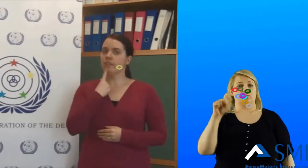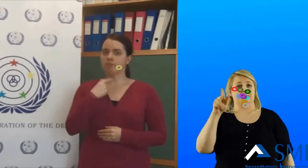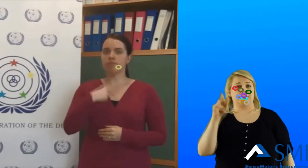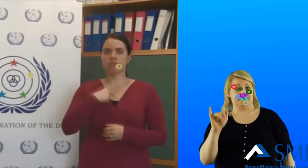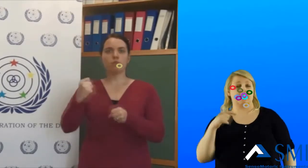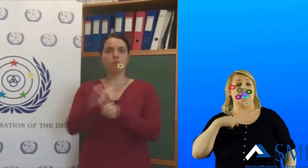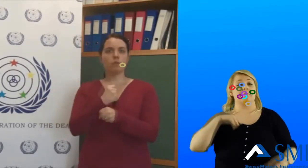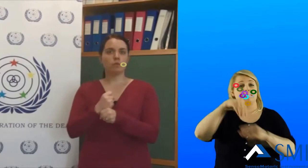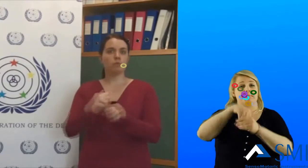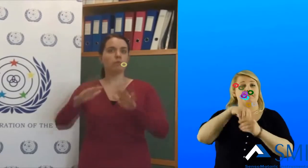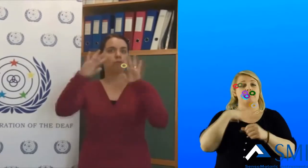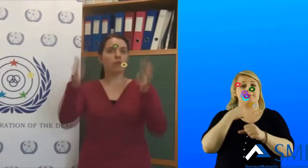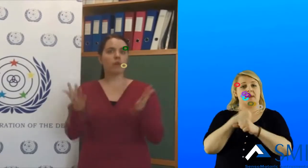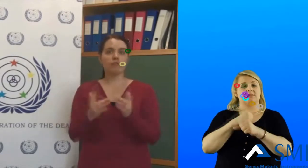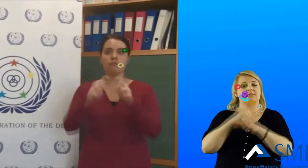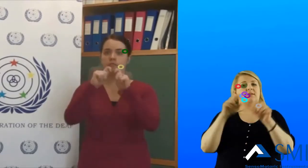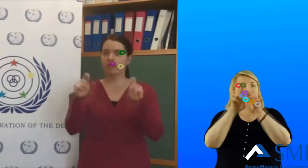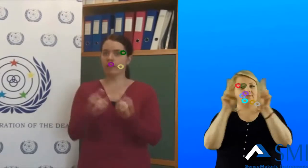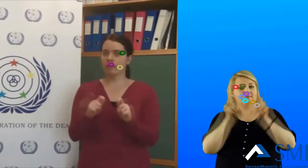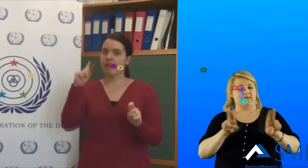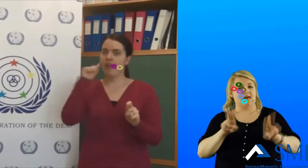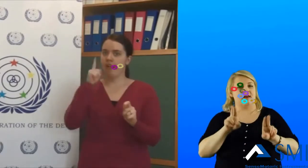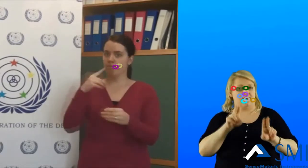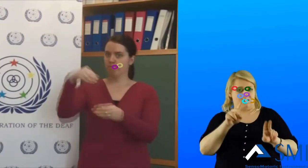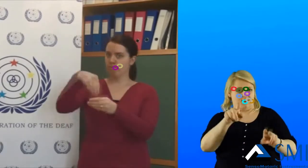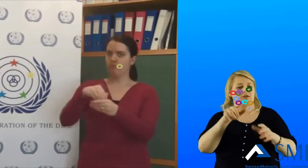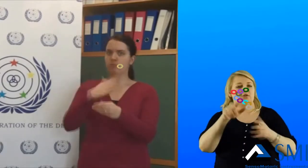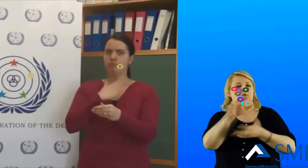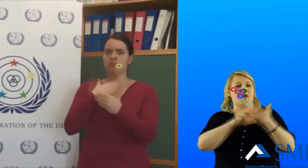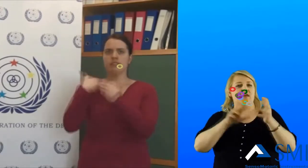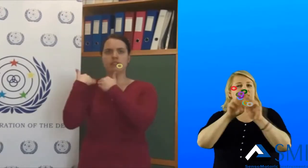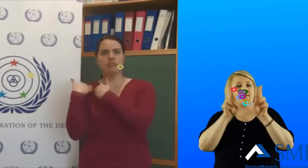who use different systems translation simultaneously in footage.